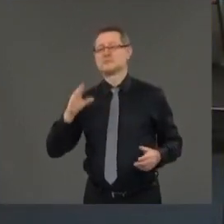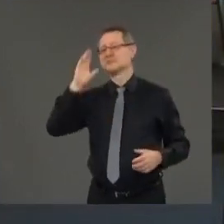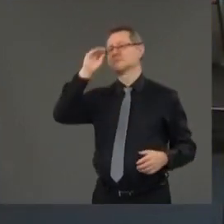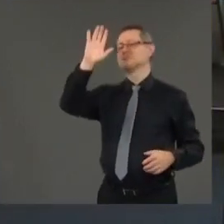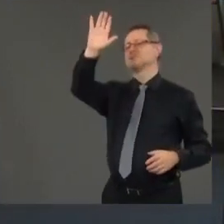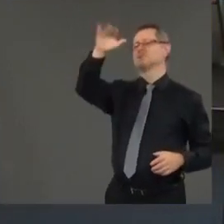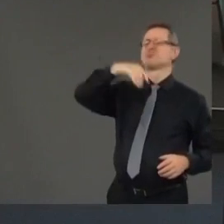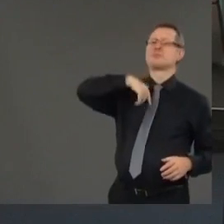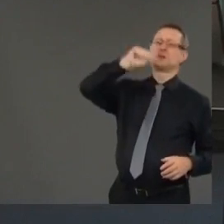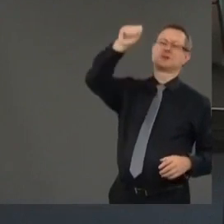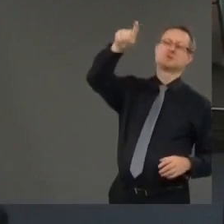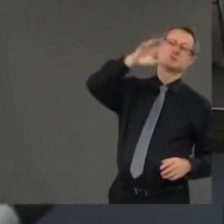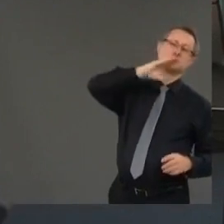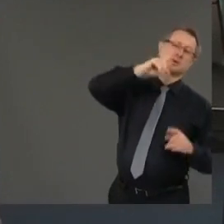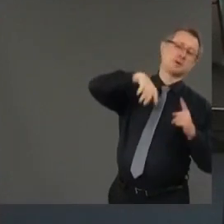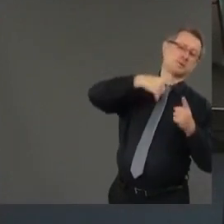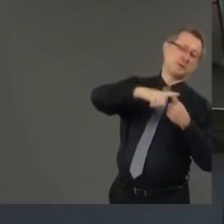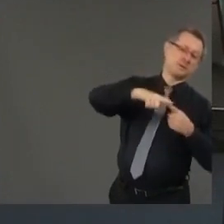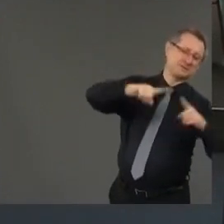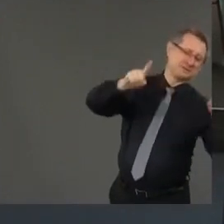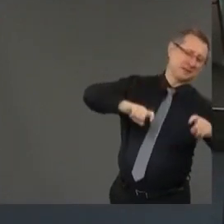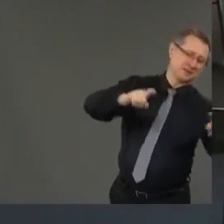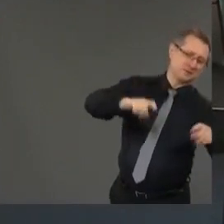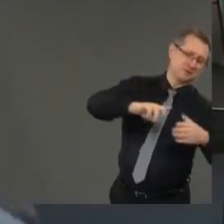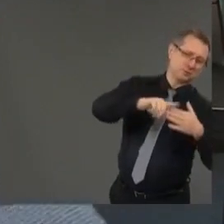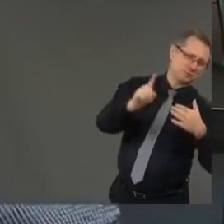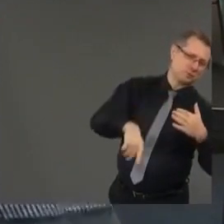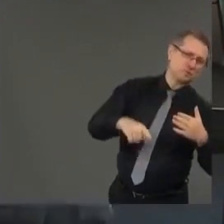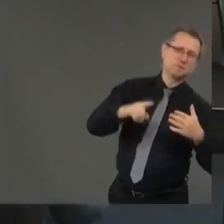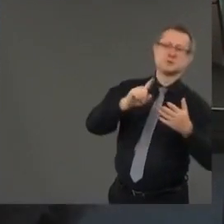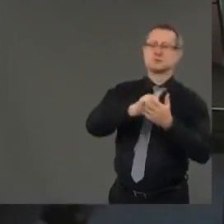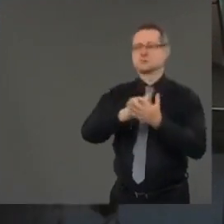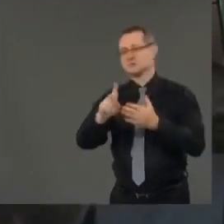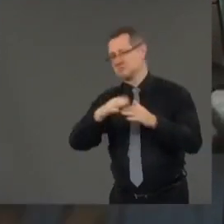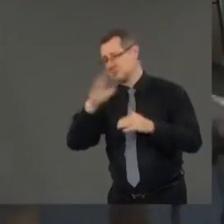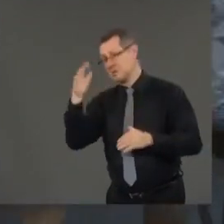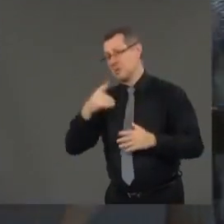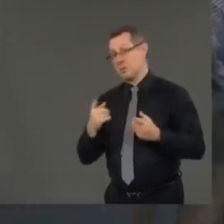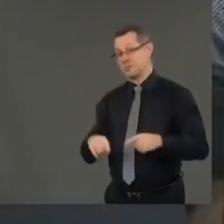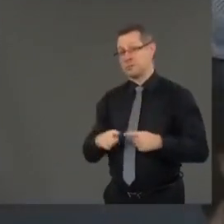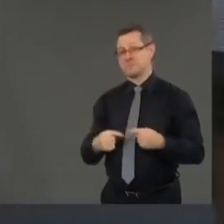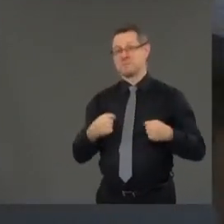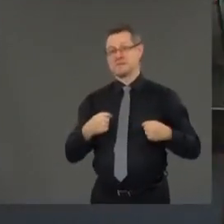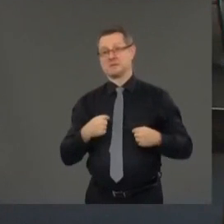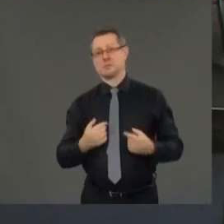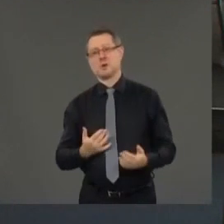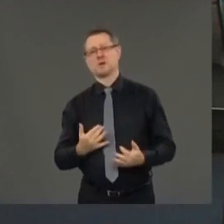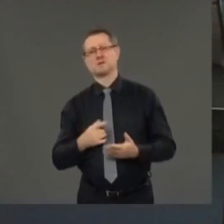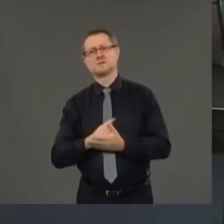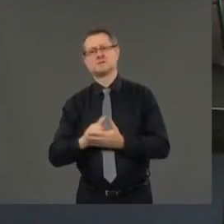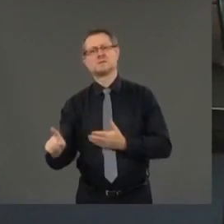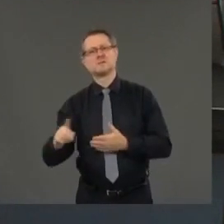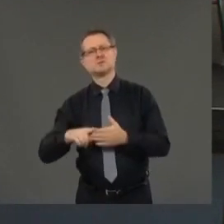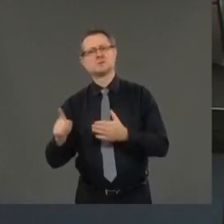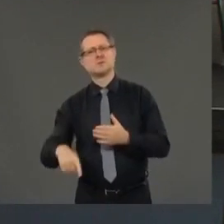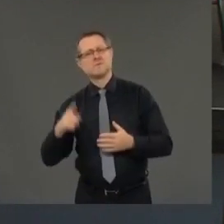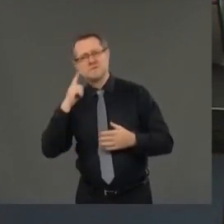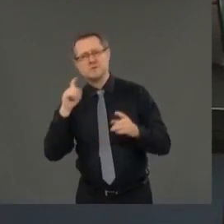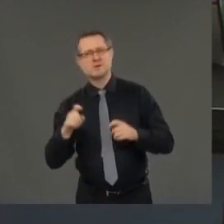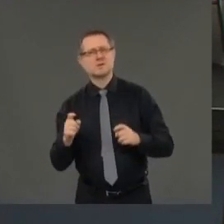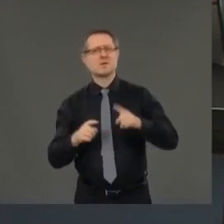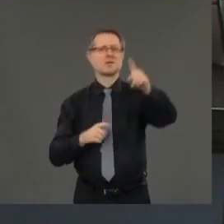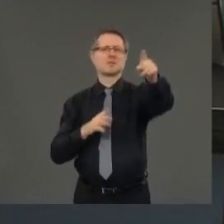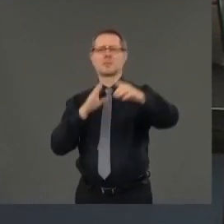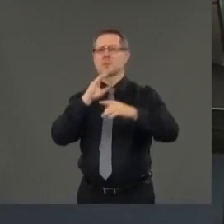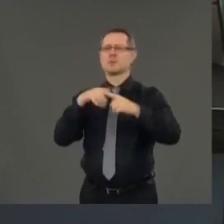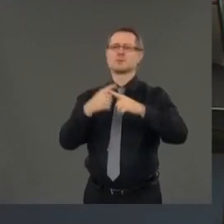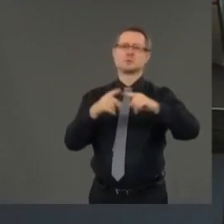GOING TO BE?